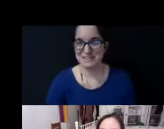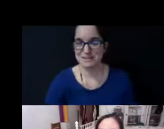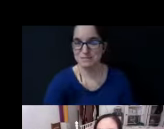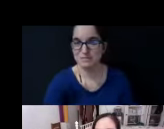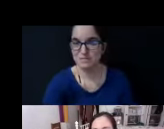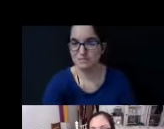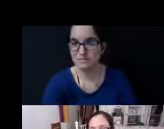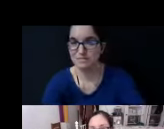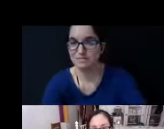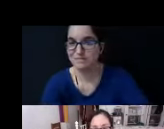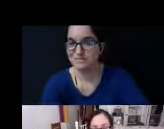Thank you, thank you, Miriam.